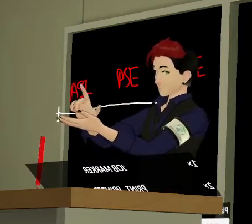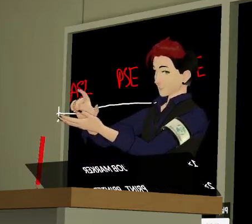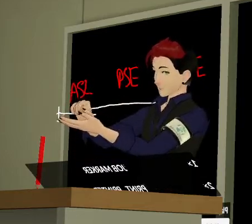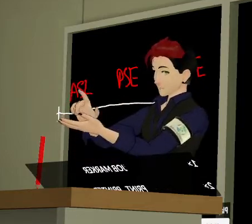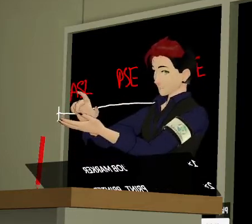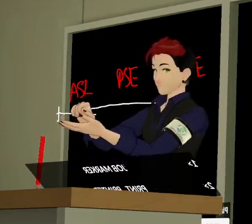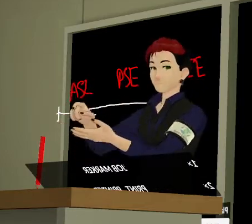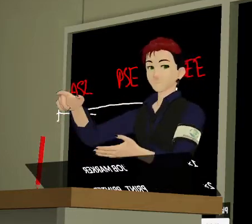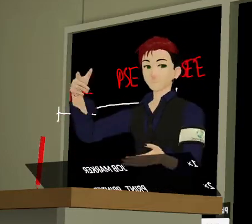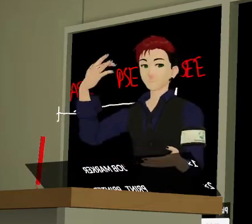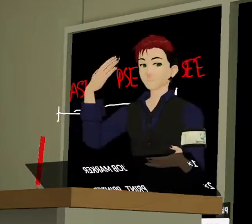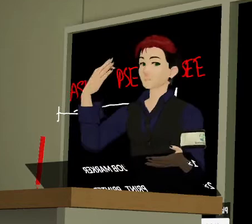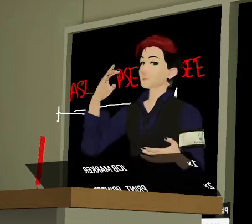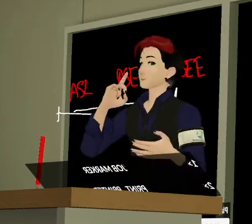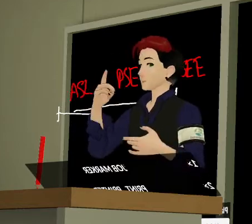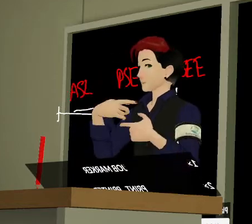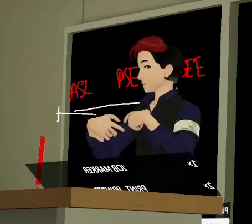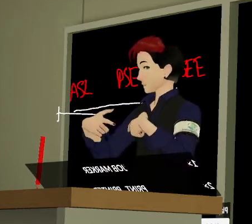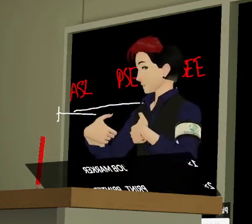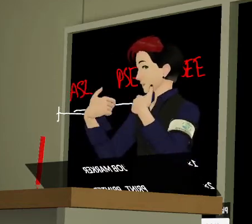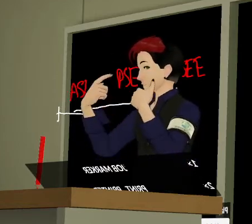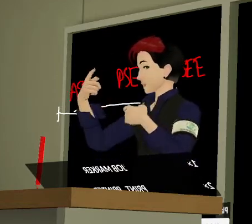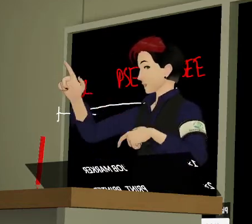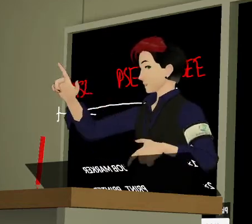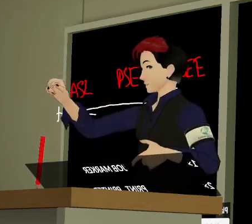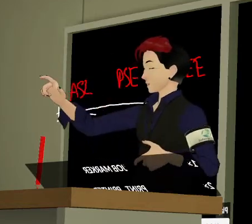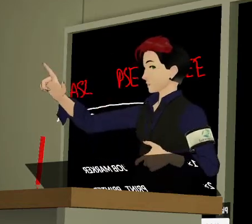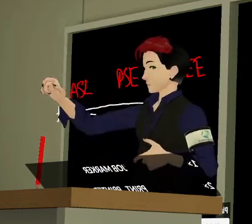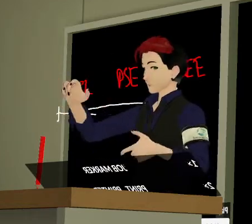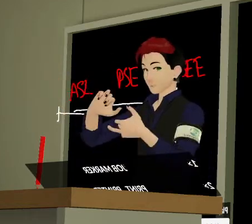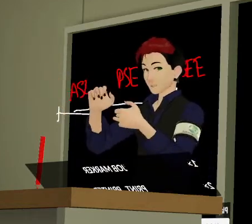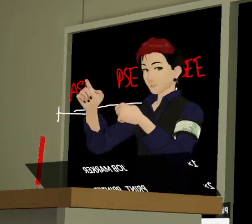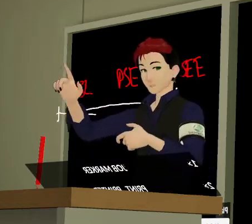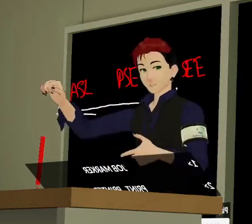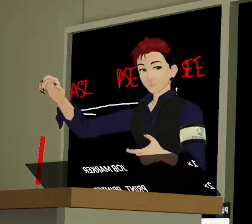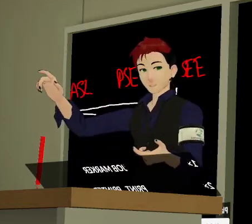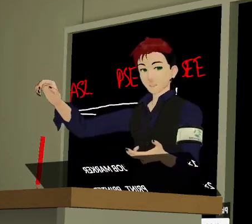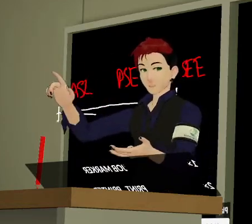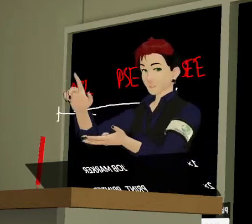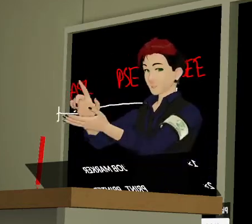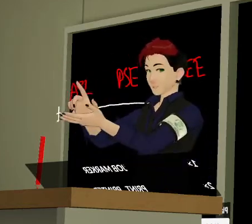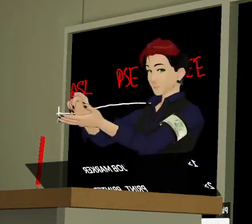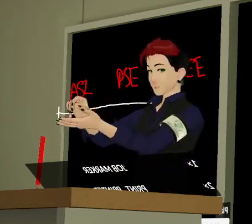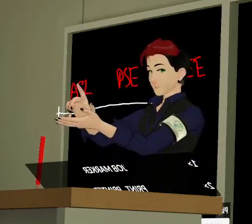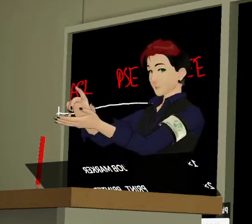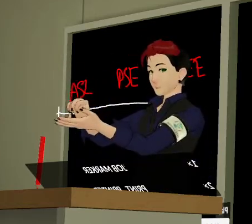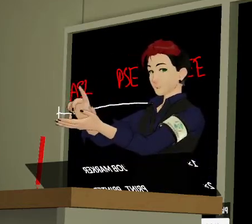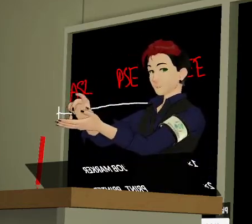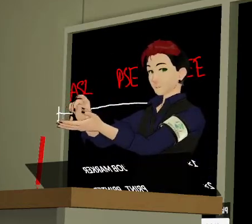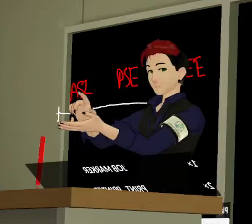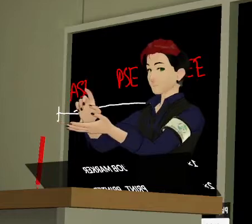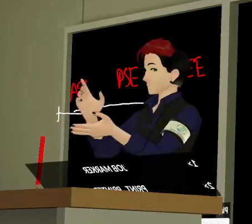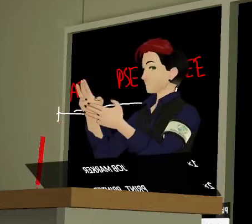gosh if you know the real life sign for 20 the number 20 you're going to do that on your hand